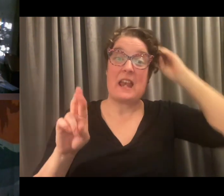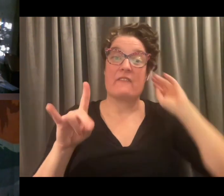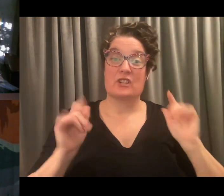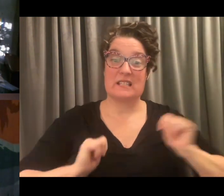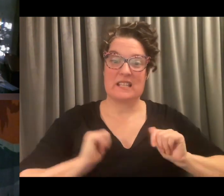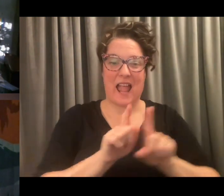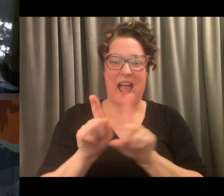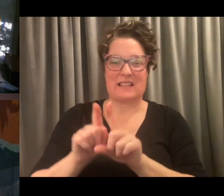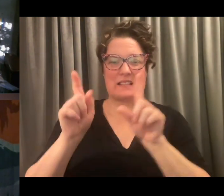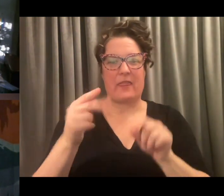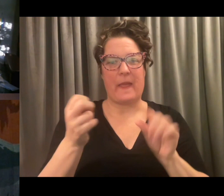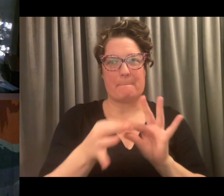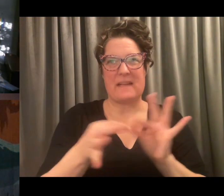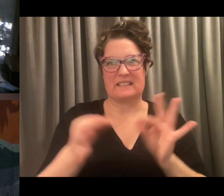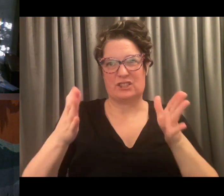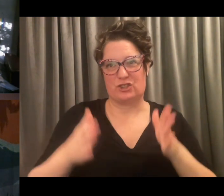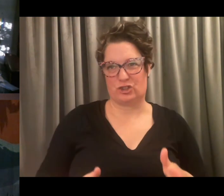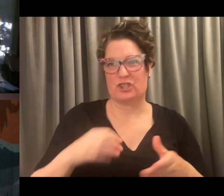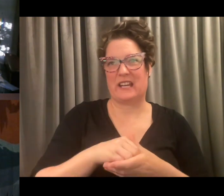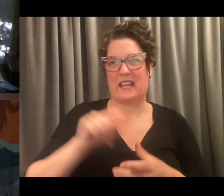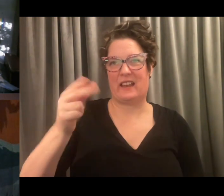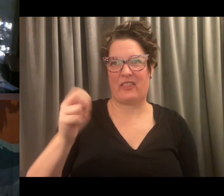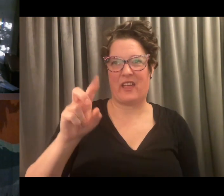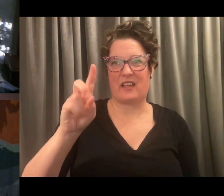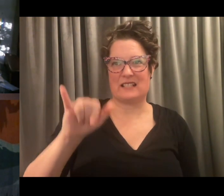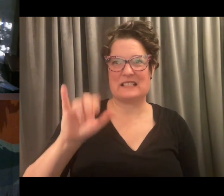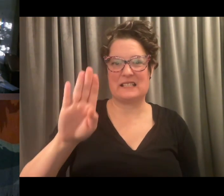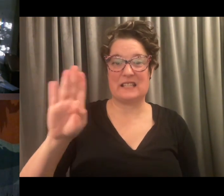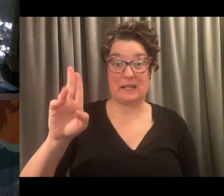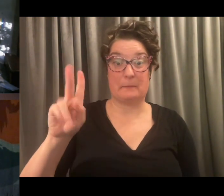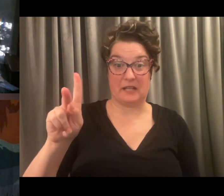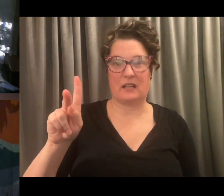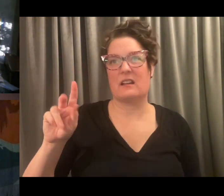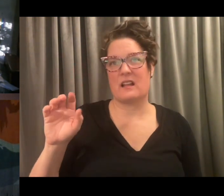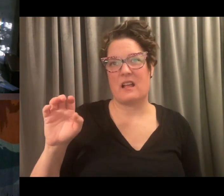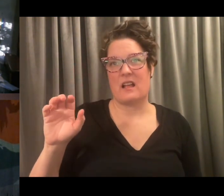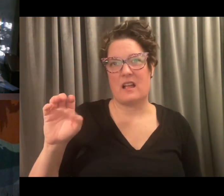that Elana and I, co-directed that was on Zoom, and then also played Vashti in